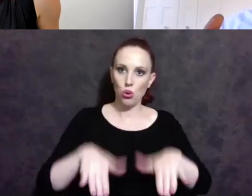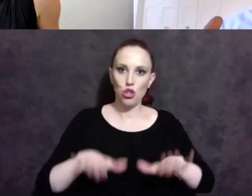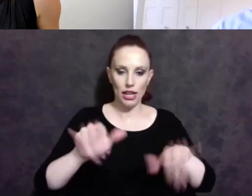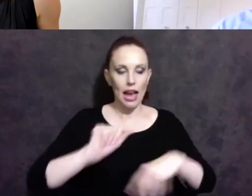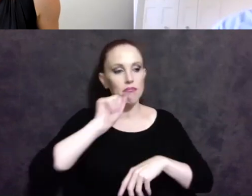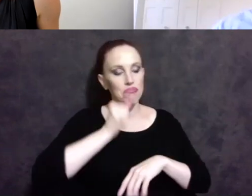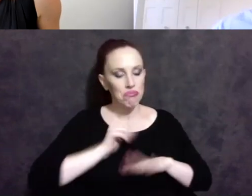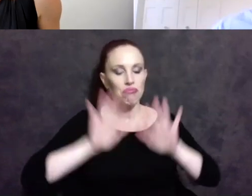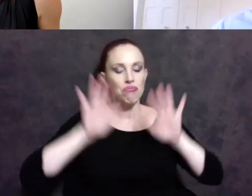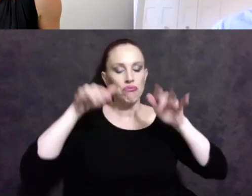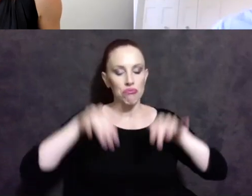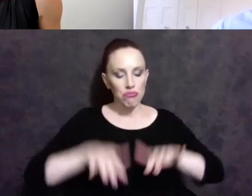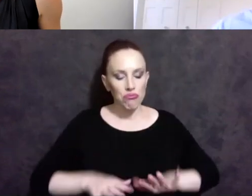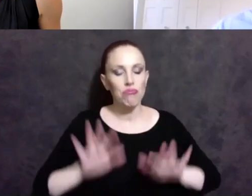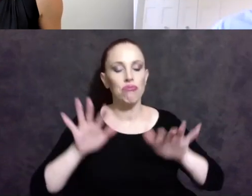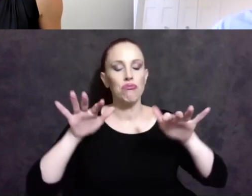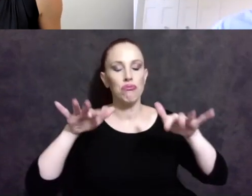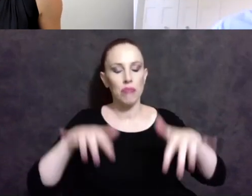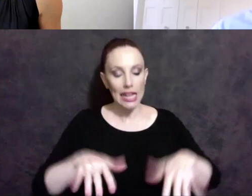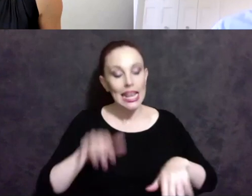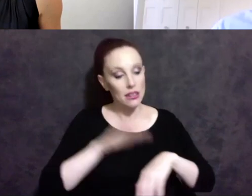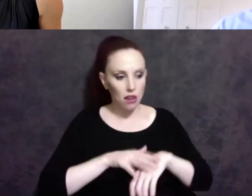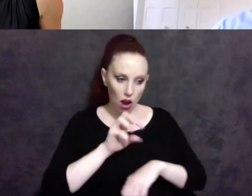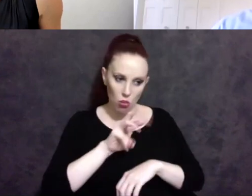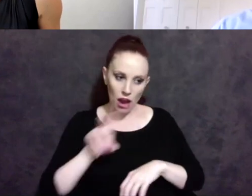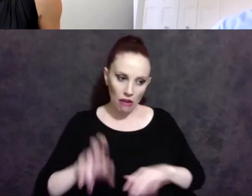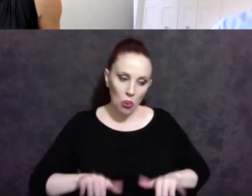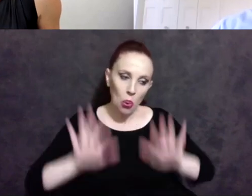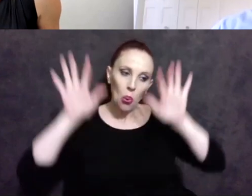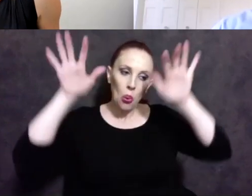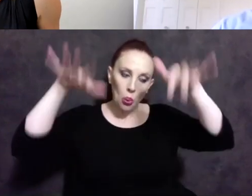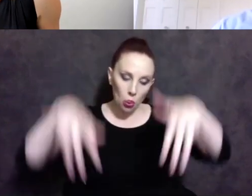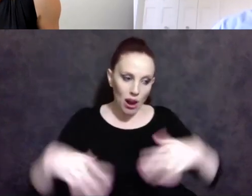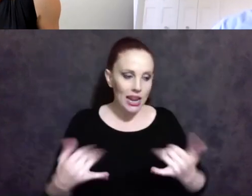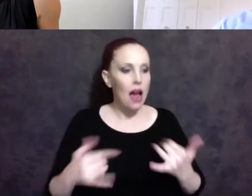but you are more vast. You are actually the ocean and find ways to remind yourself of